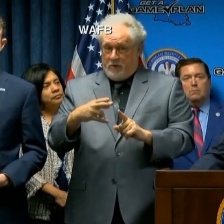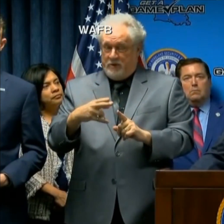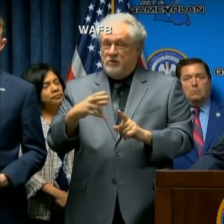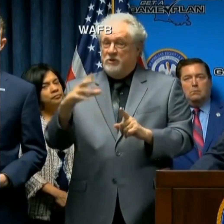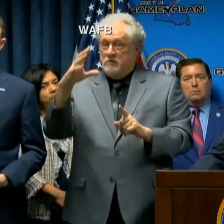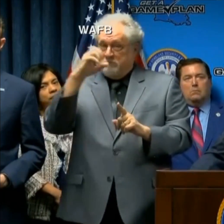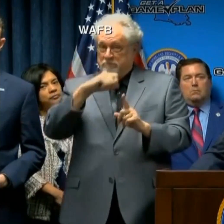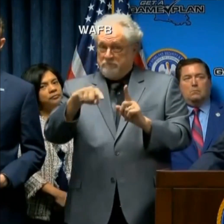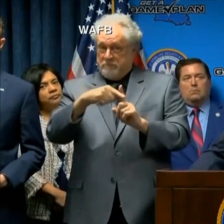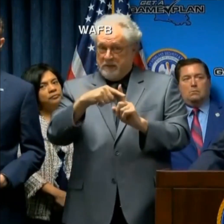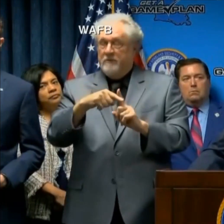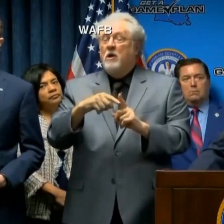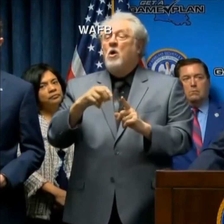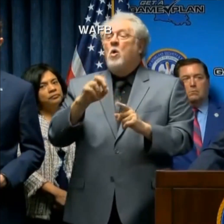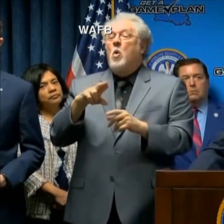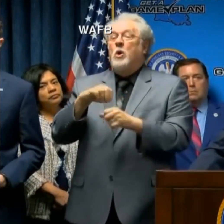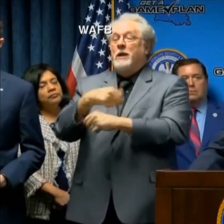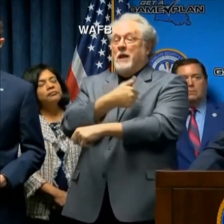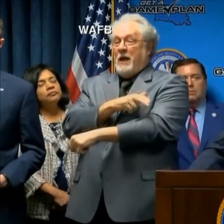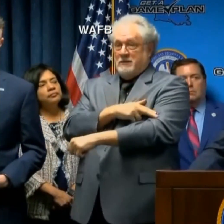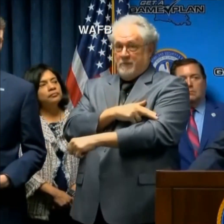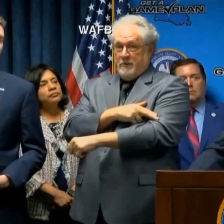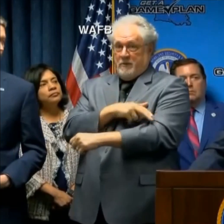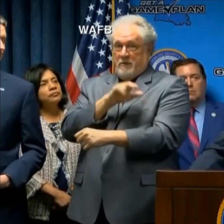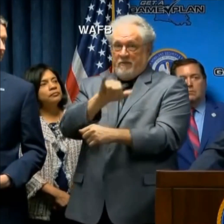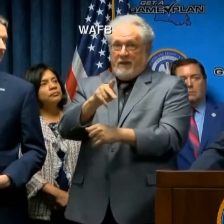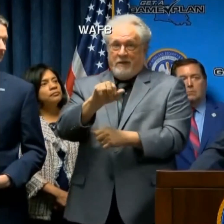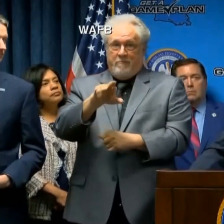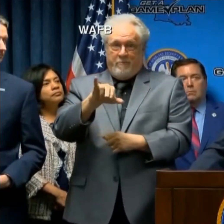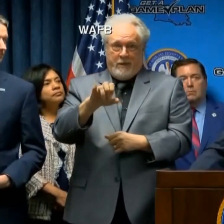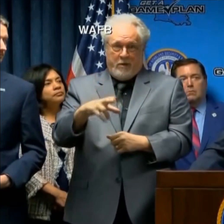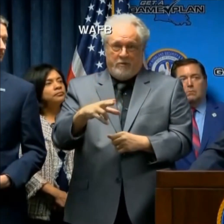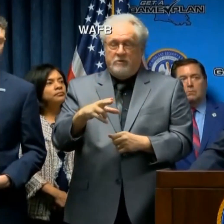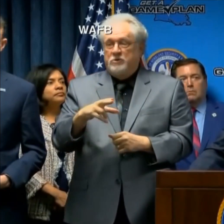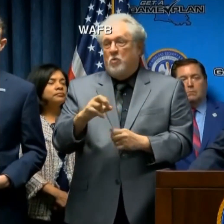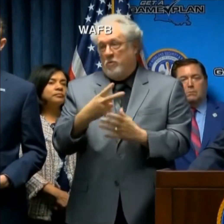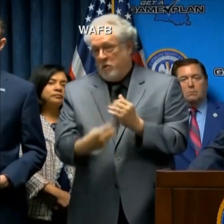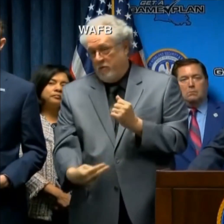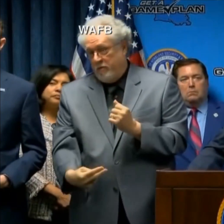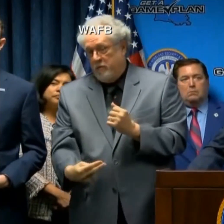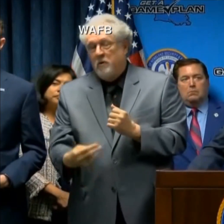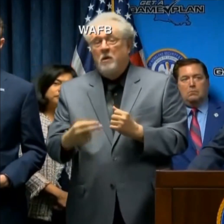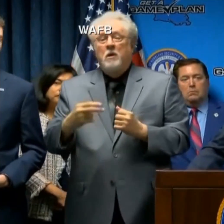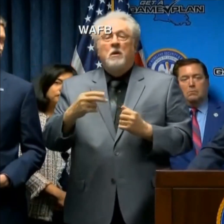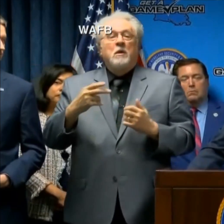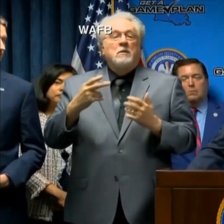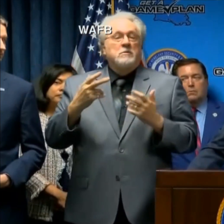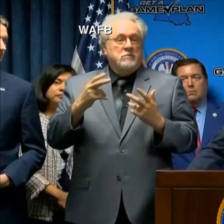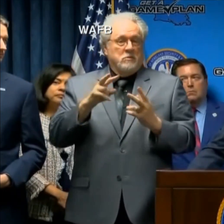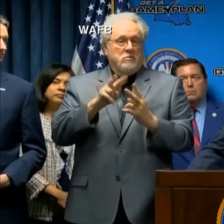hospitalized in in that parish or attention boat so that's that's the the